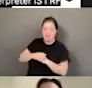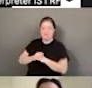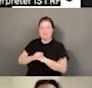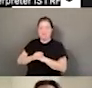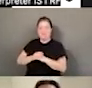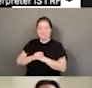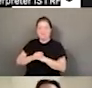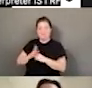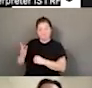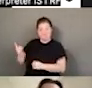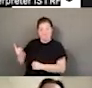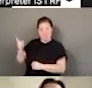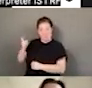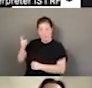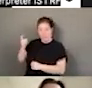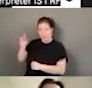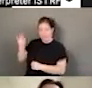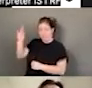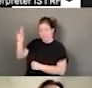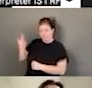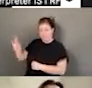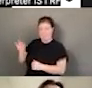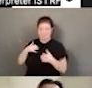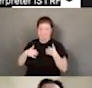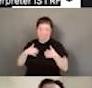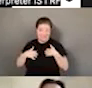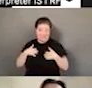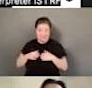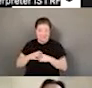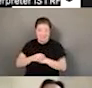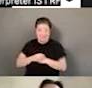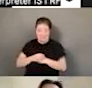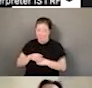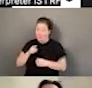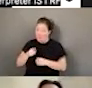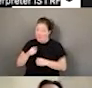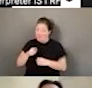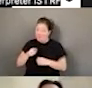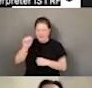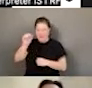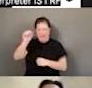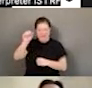question, I think, and also an exciting opportunity here that is now being much